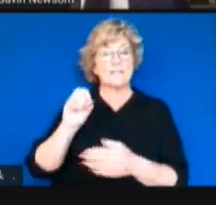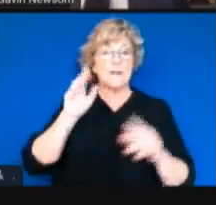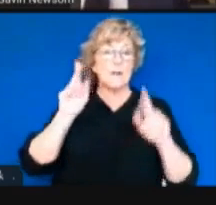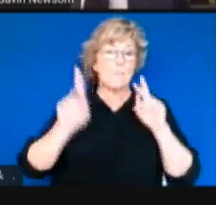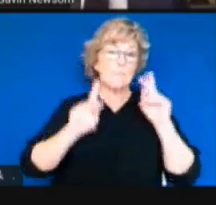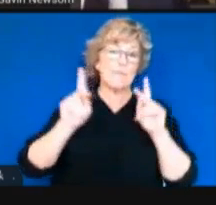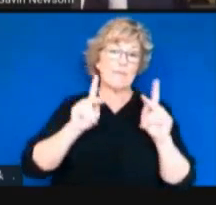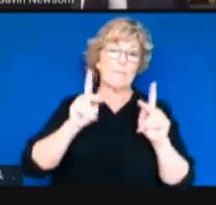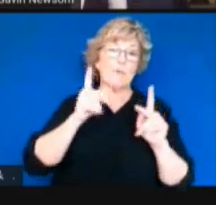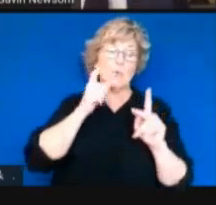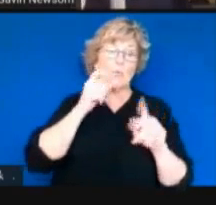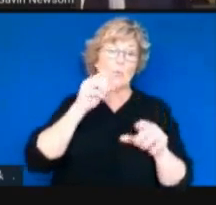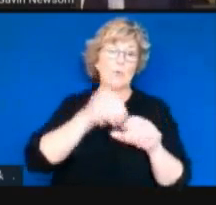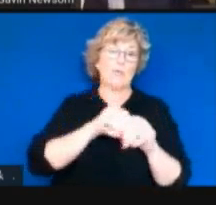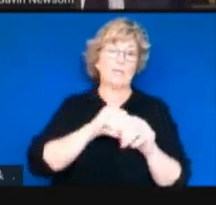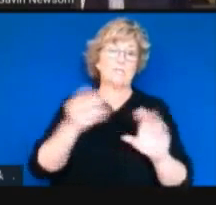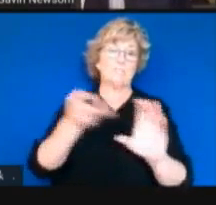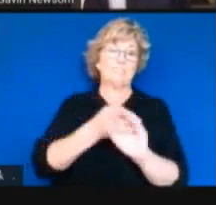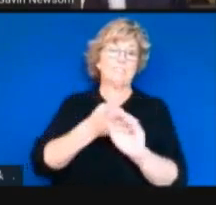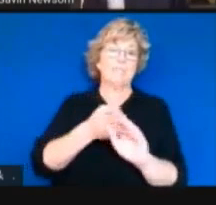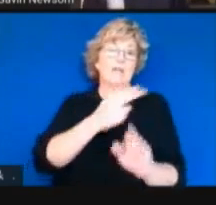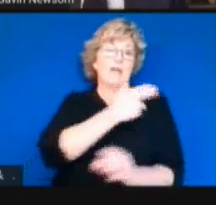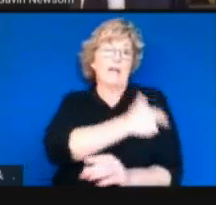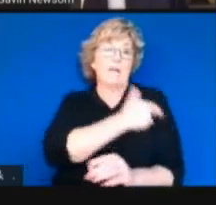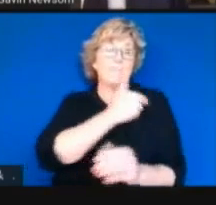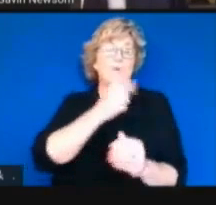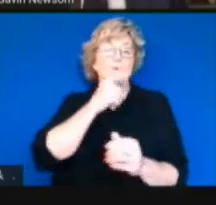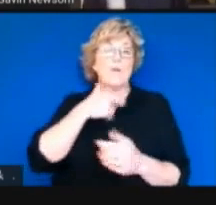YOU'RE SEEING THAT SAME TREND LINE.